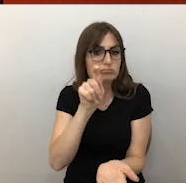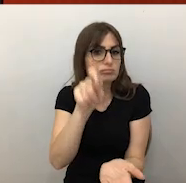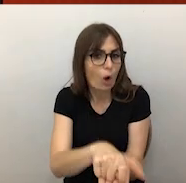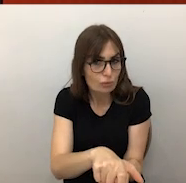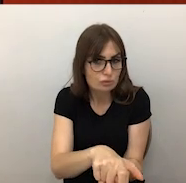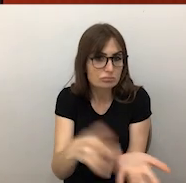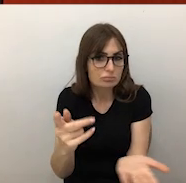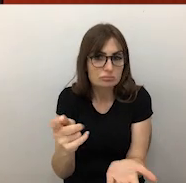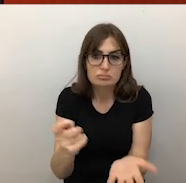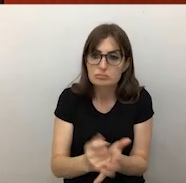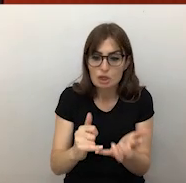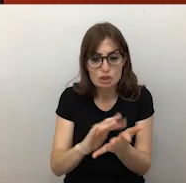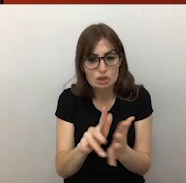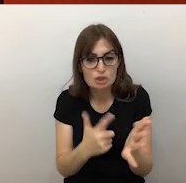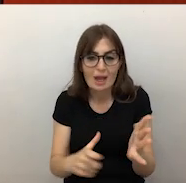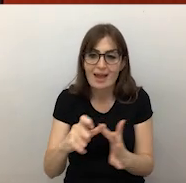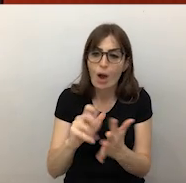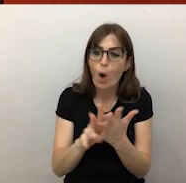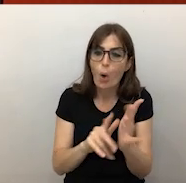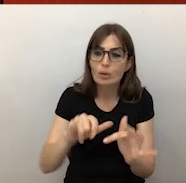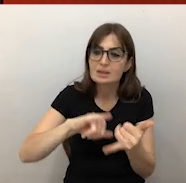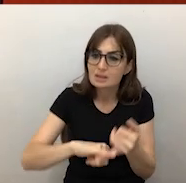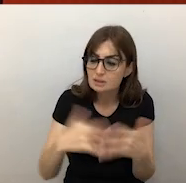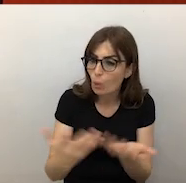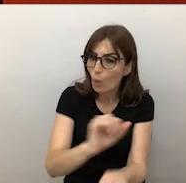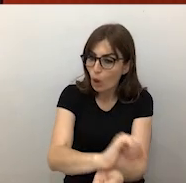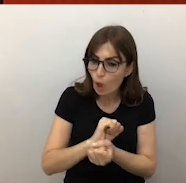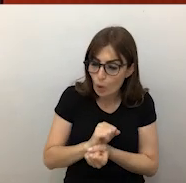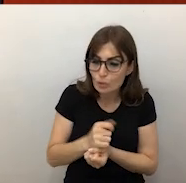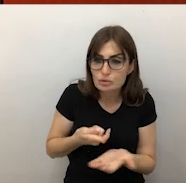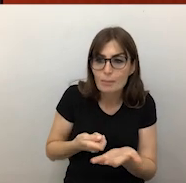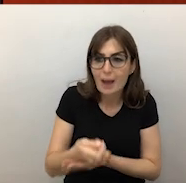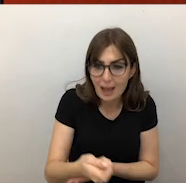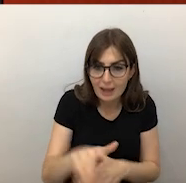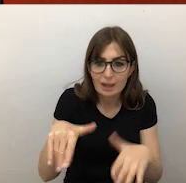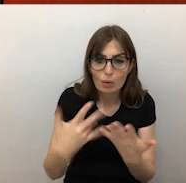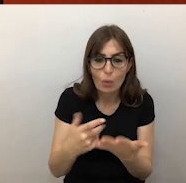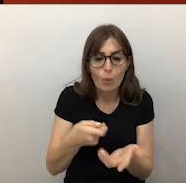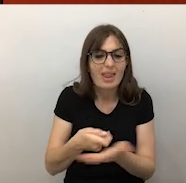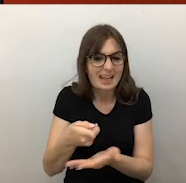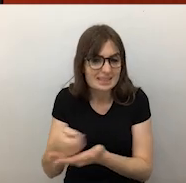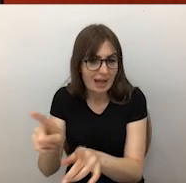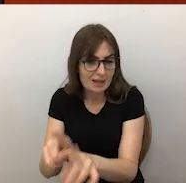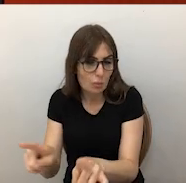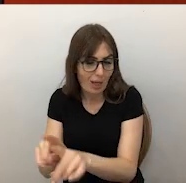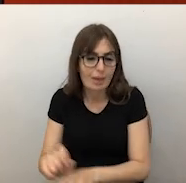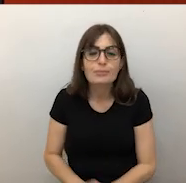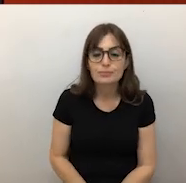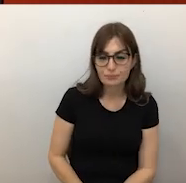and may include contributions of capital from members or shareholders or loans received or repaid or lease payments made.